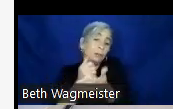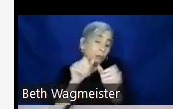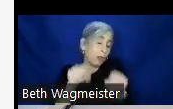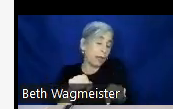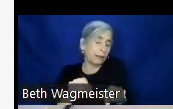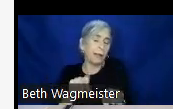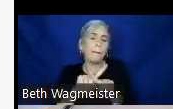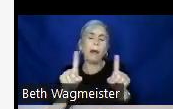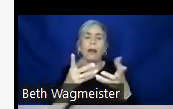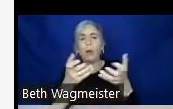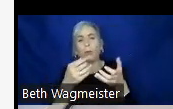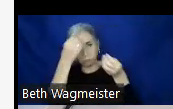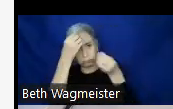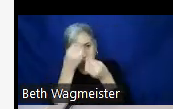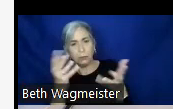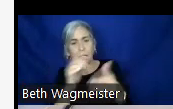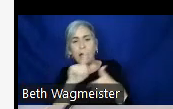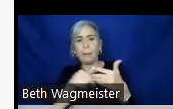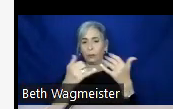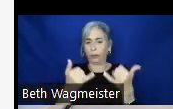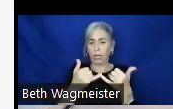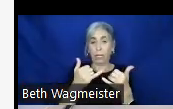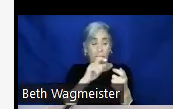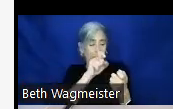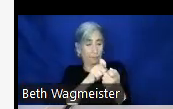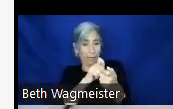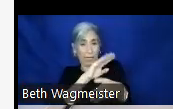I want to talk specifically today about accessibility. Having